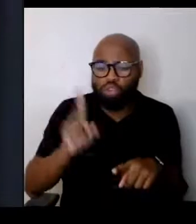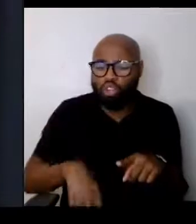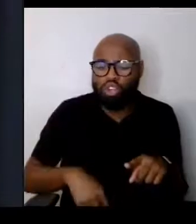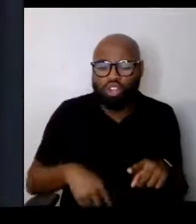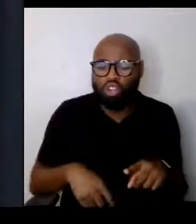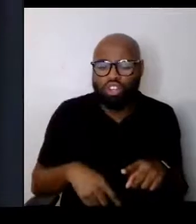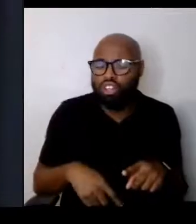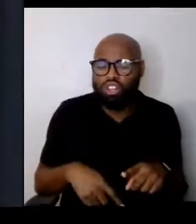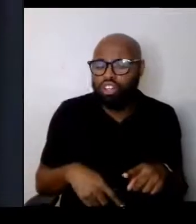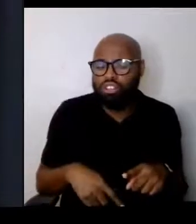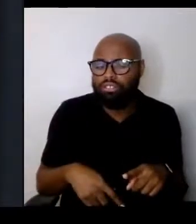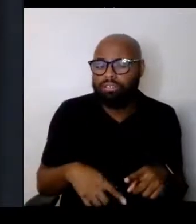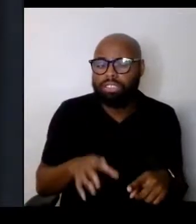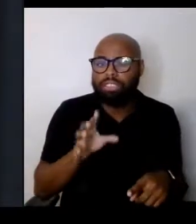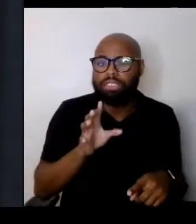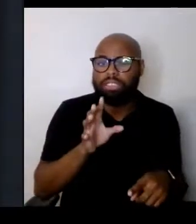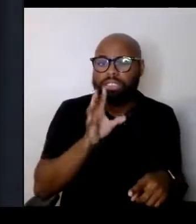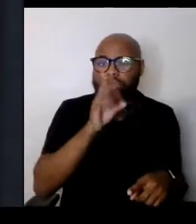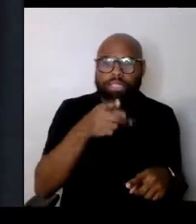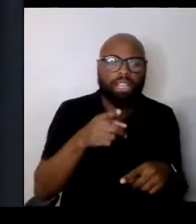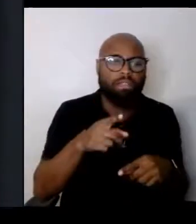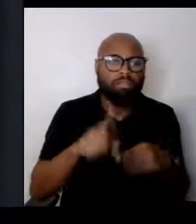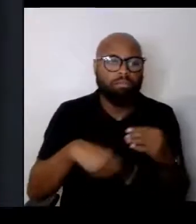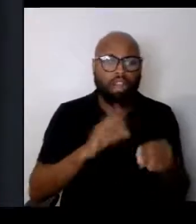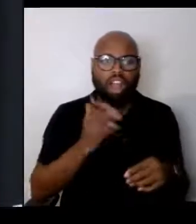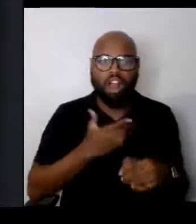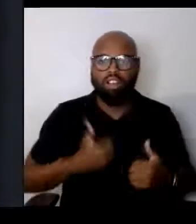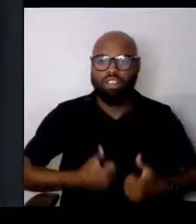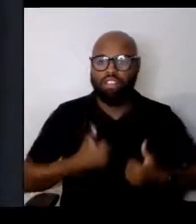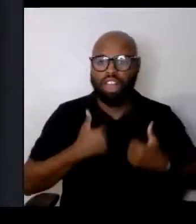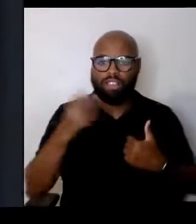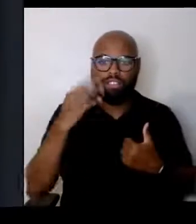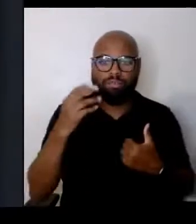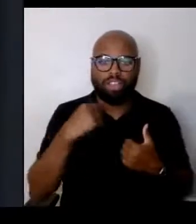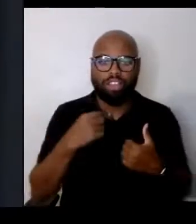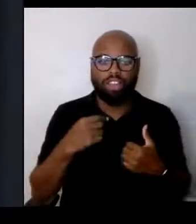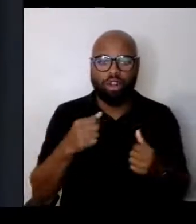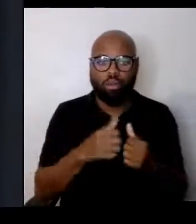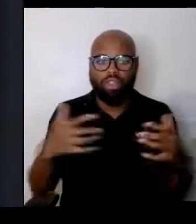about our experiences and equate it with what happened in Holocaust.